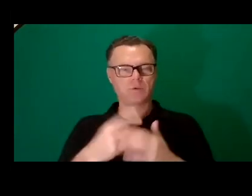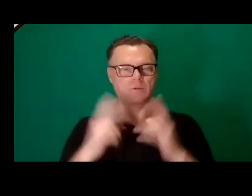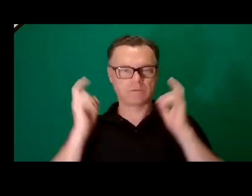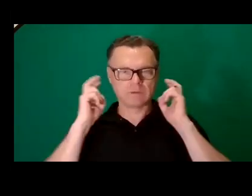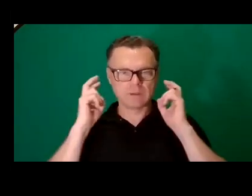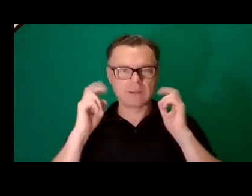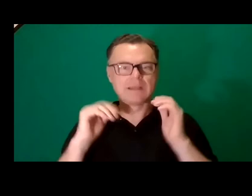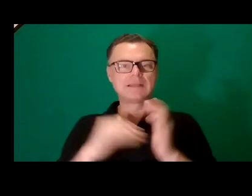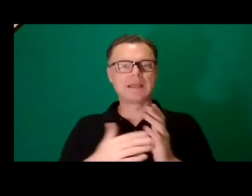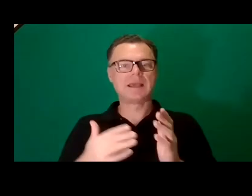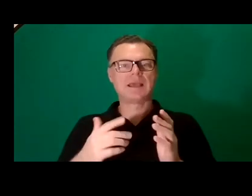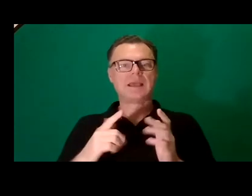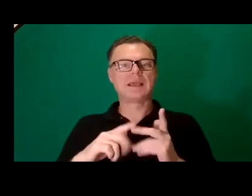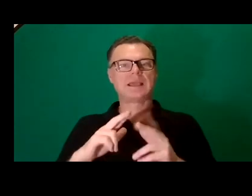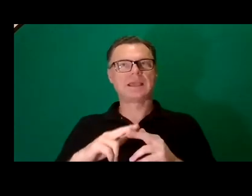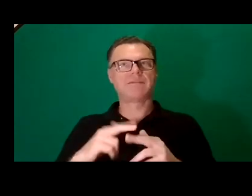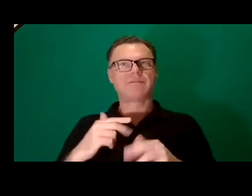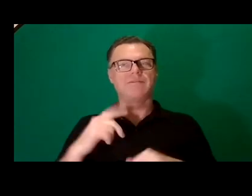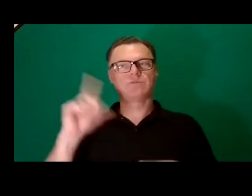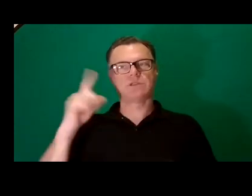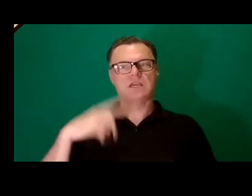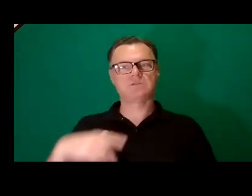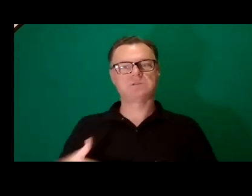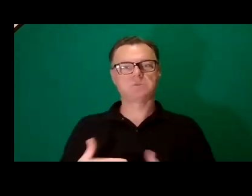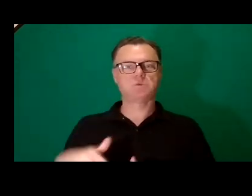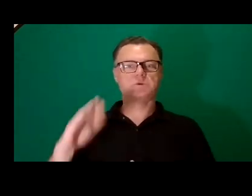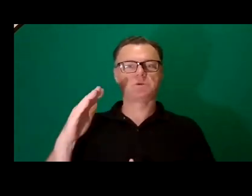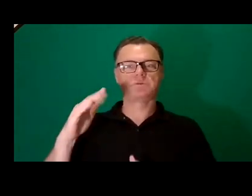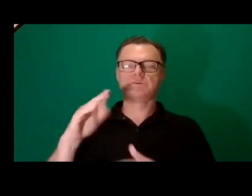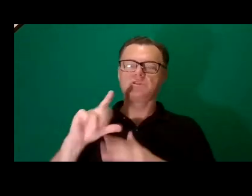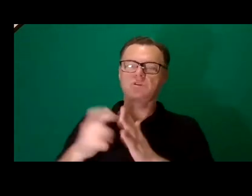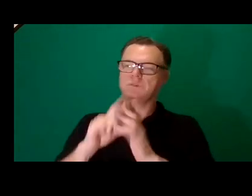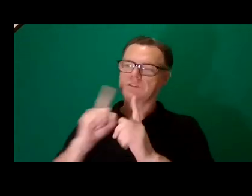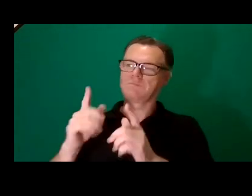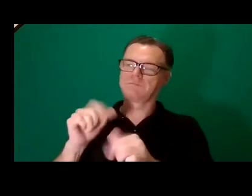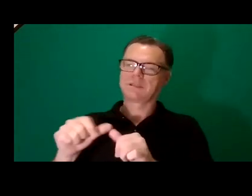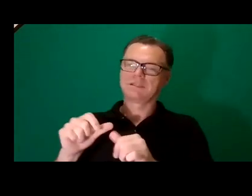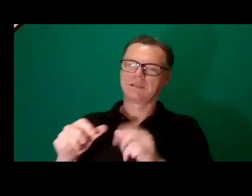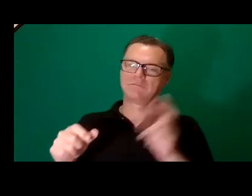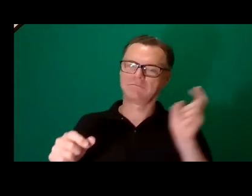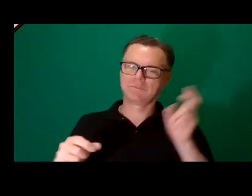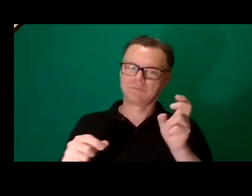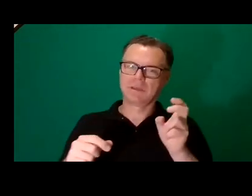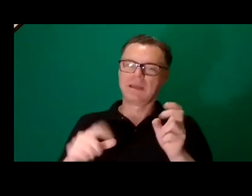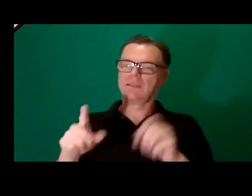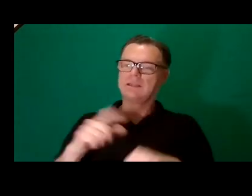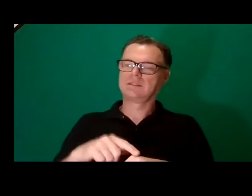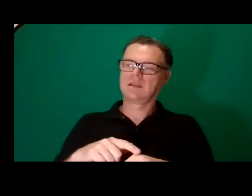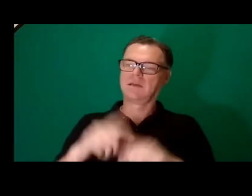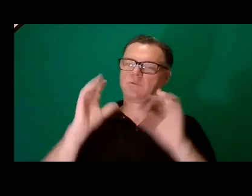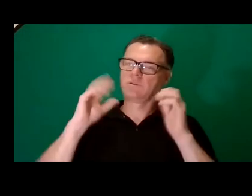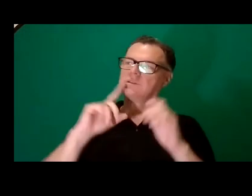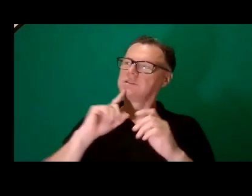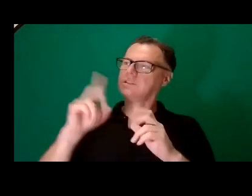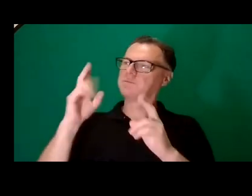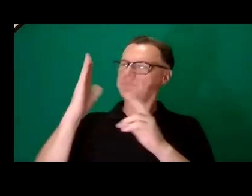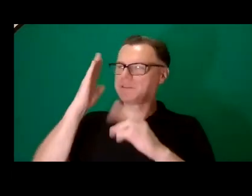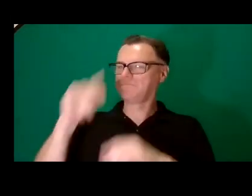to have me implanted, but at that stage, the audiologist looked at my mom and said "she seems like a good girl.